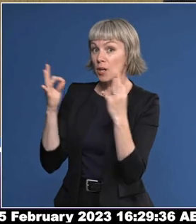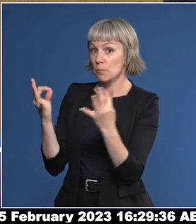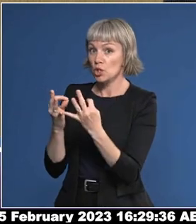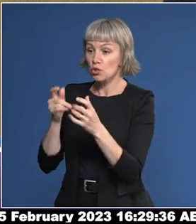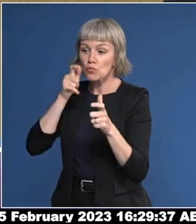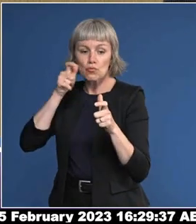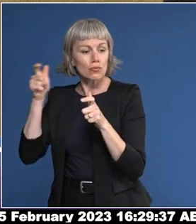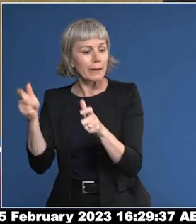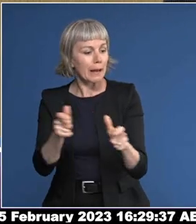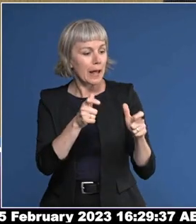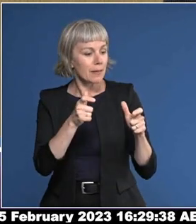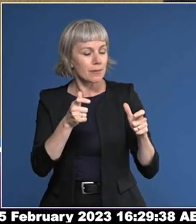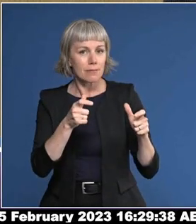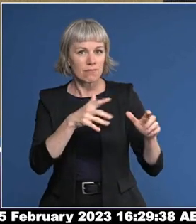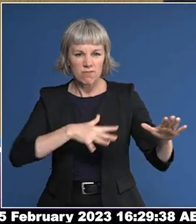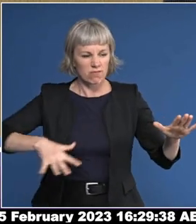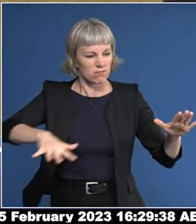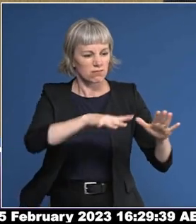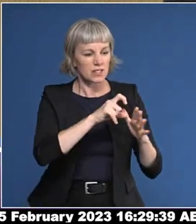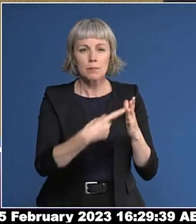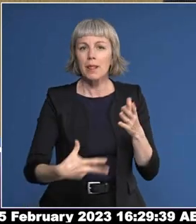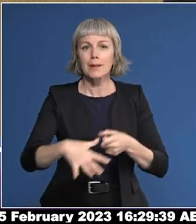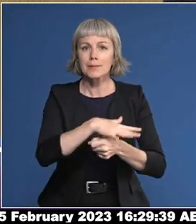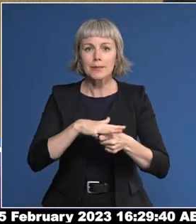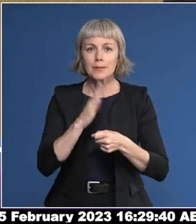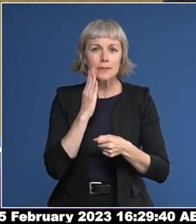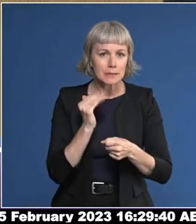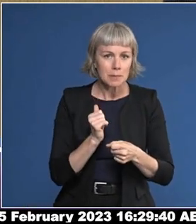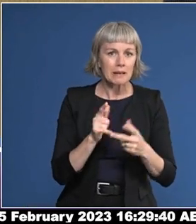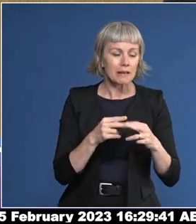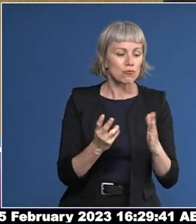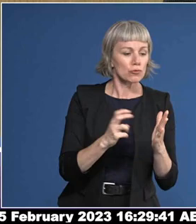registration. And a number of our members have previously been registered and chosen